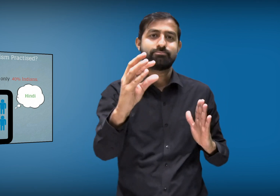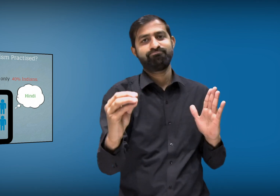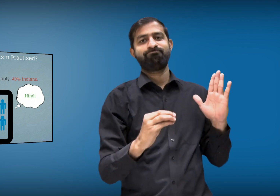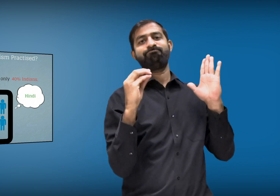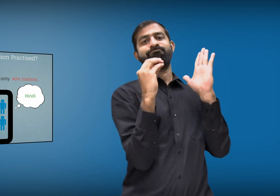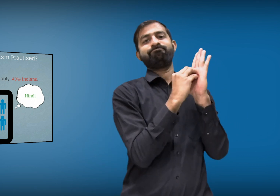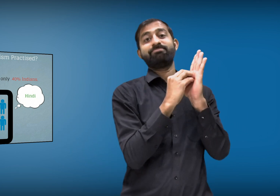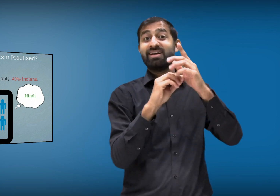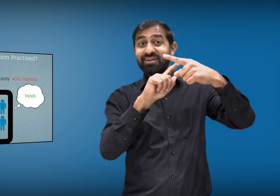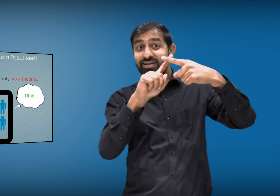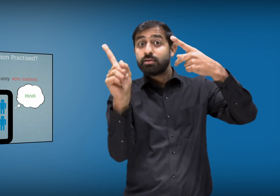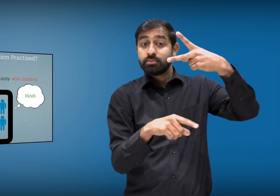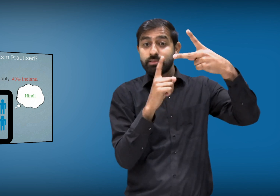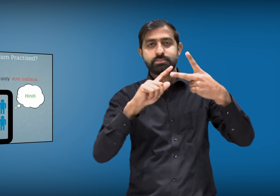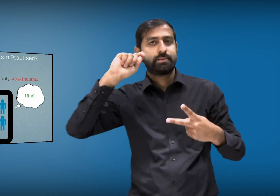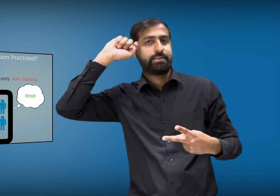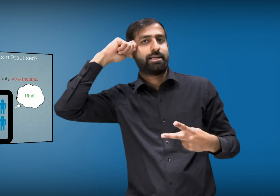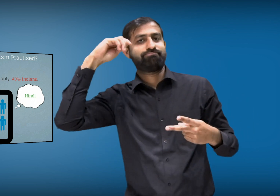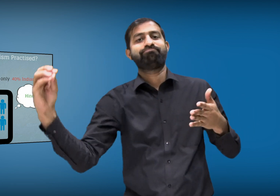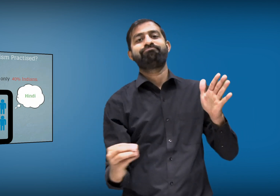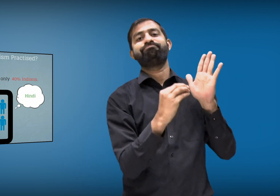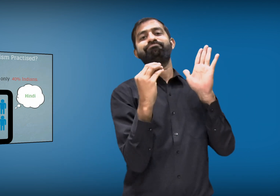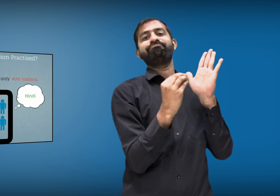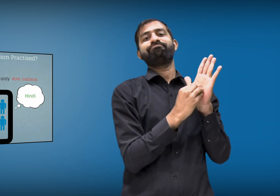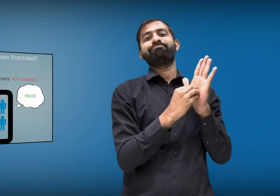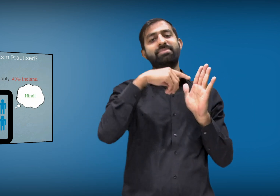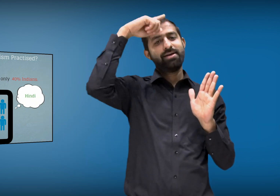decided that Hindi would be marked as an official language and English is the